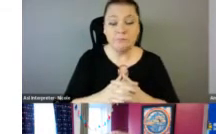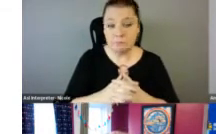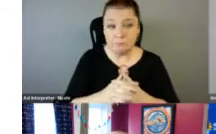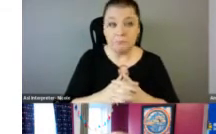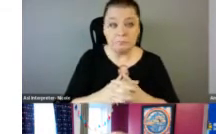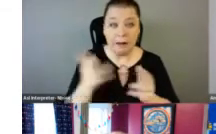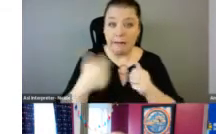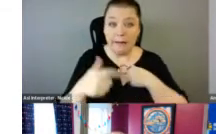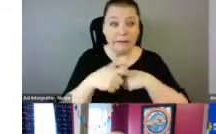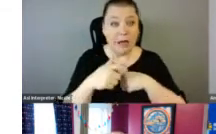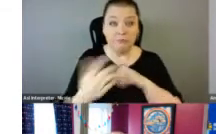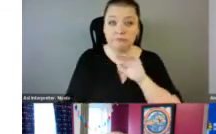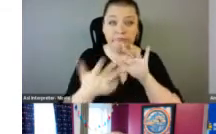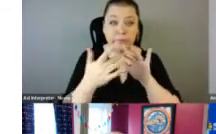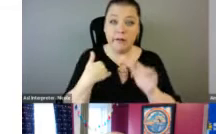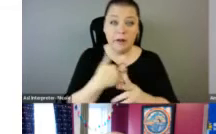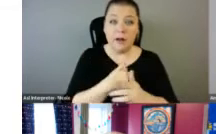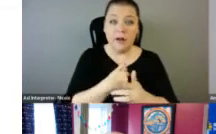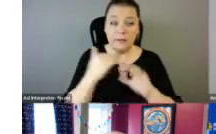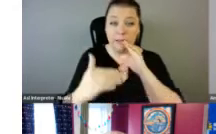any time to reach out to us our email addresses and